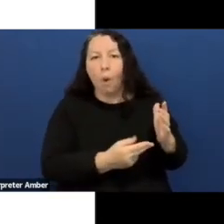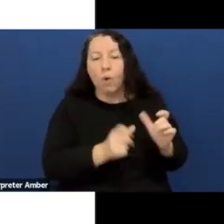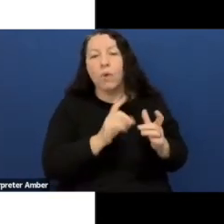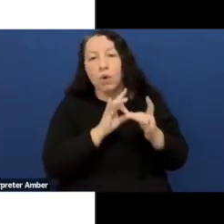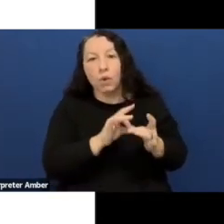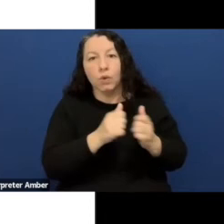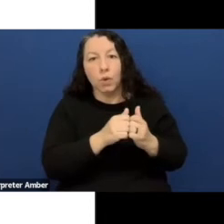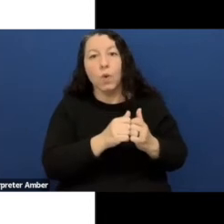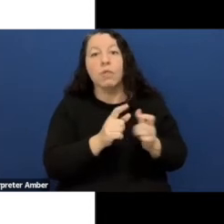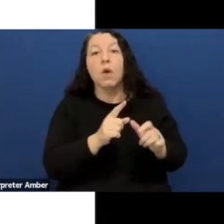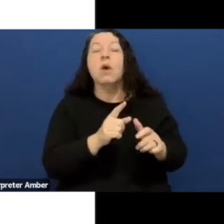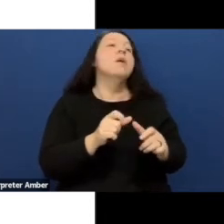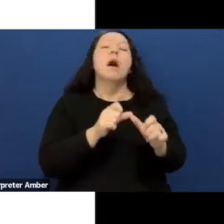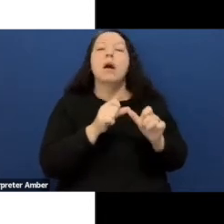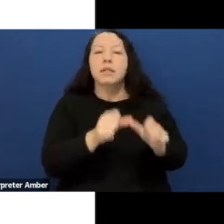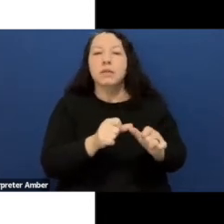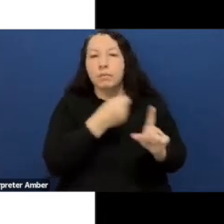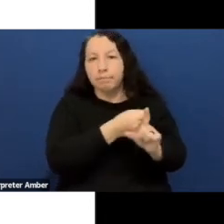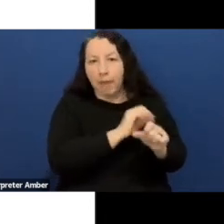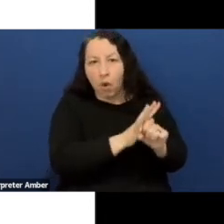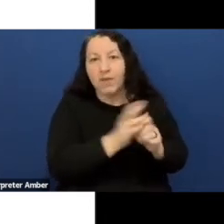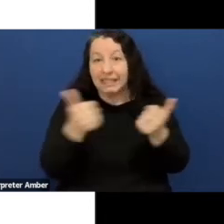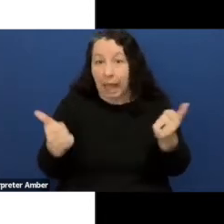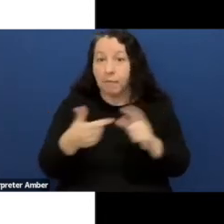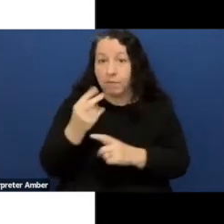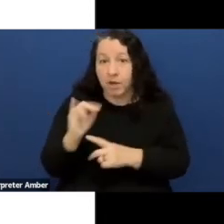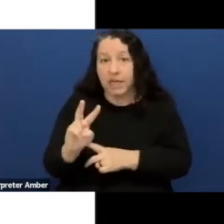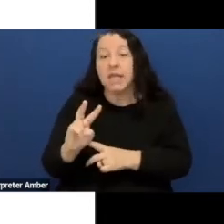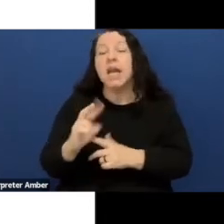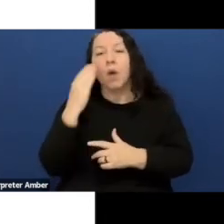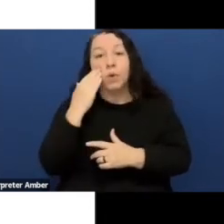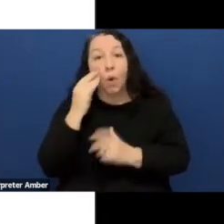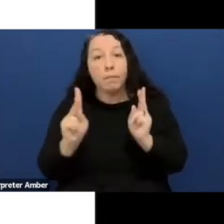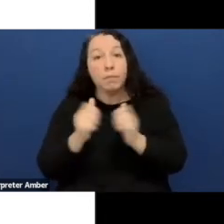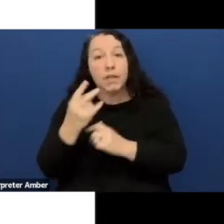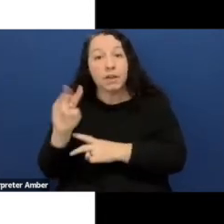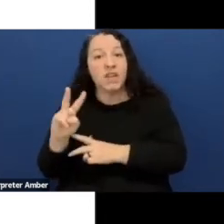with HIV are more likely to have other medical problems. And both of those things are associated